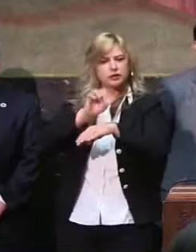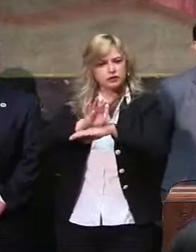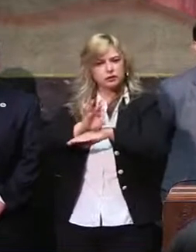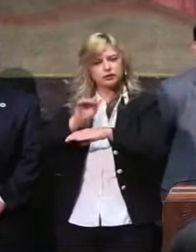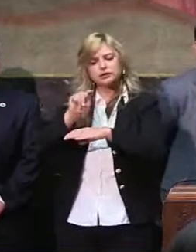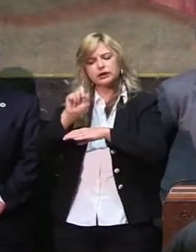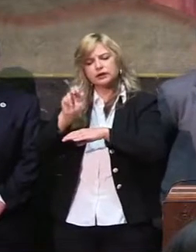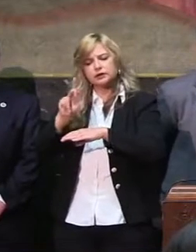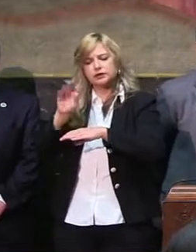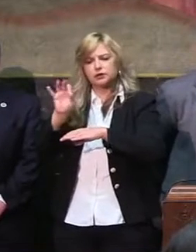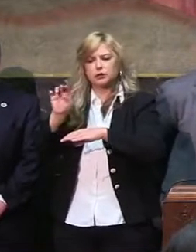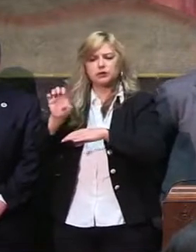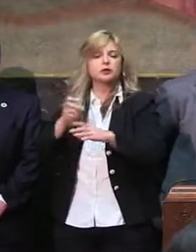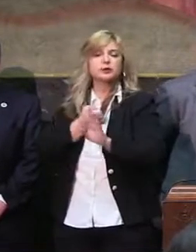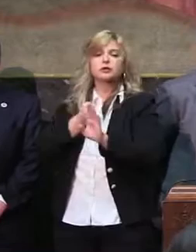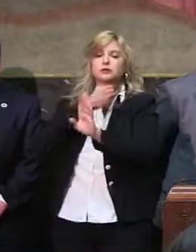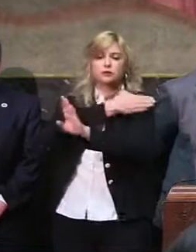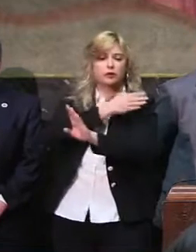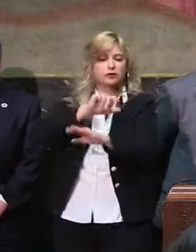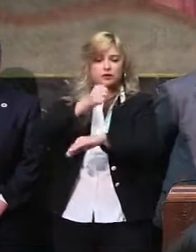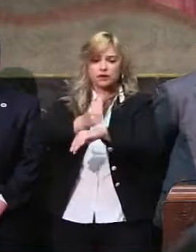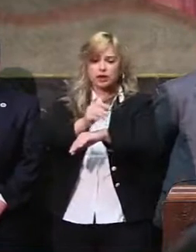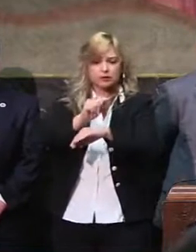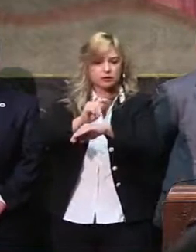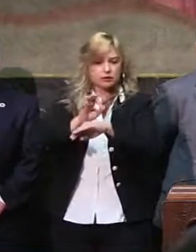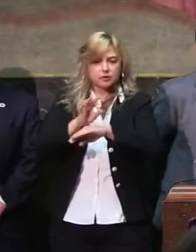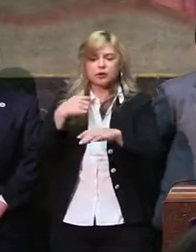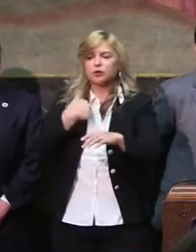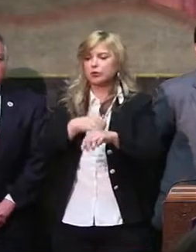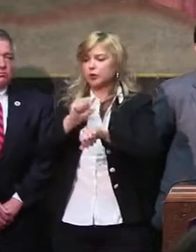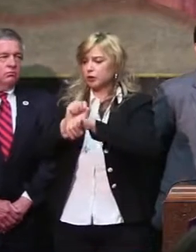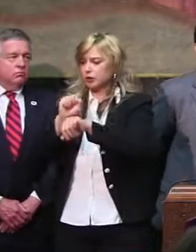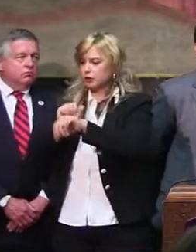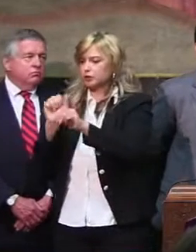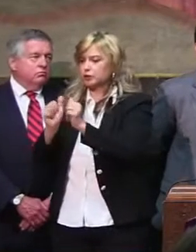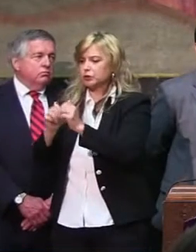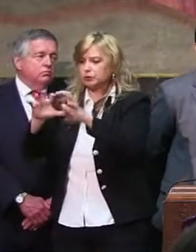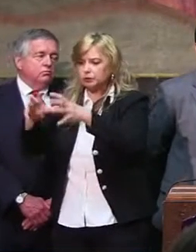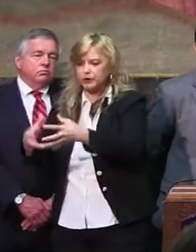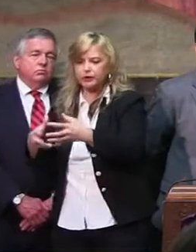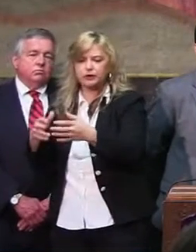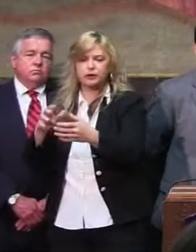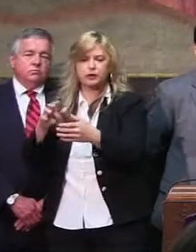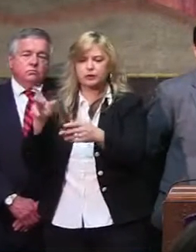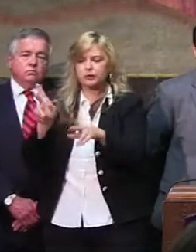formed we worked with some folks and reformers to pass more